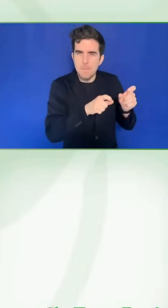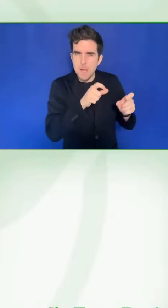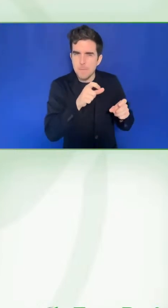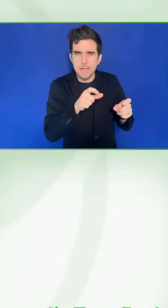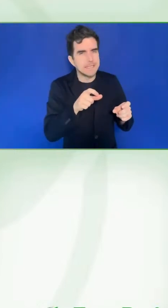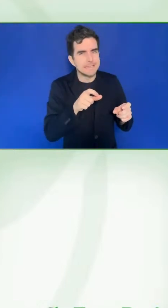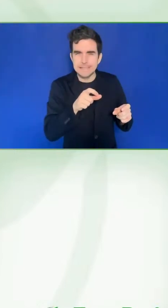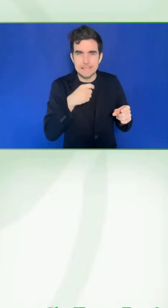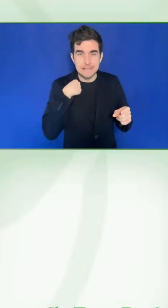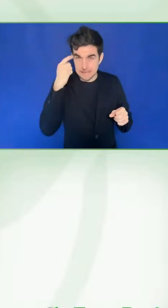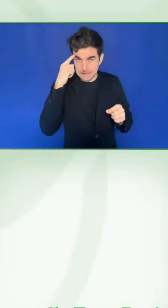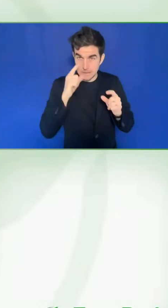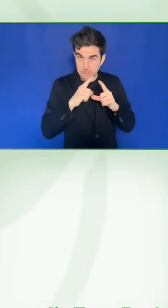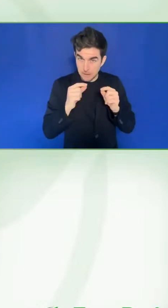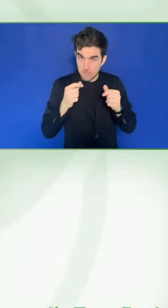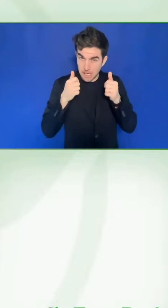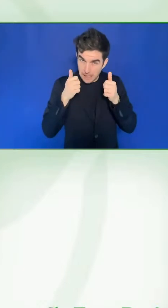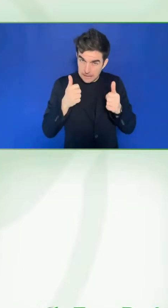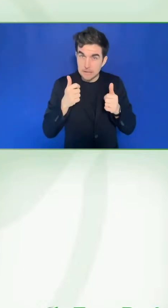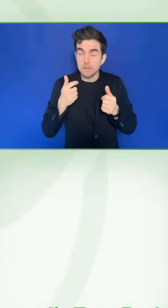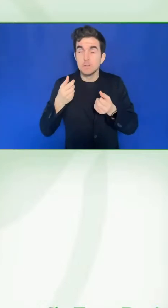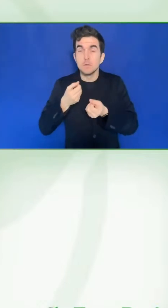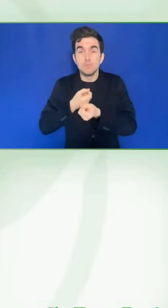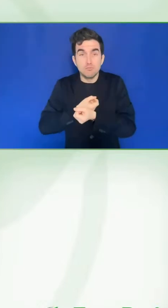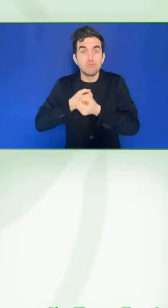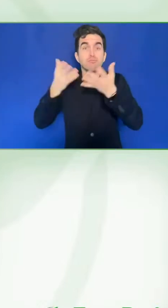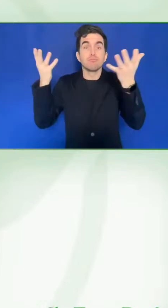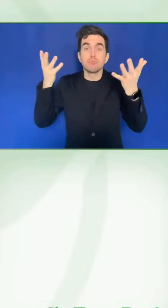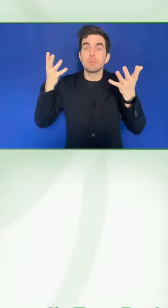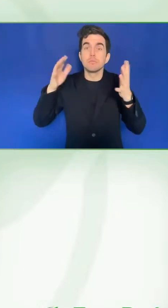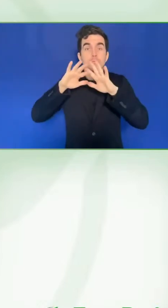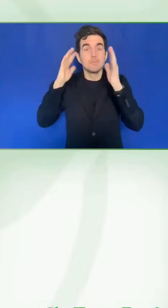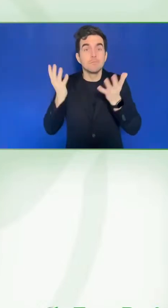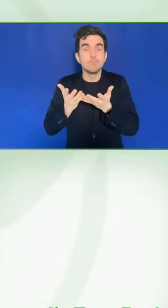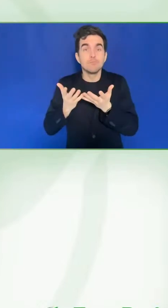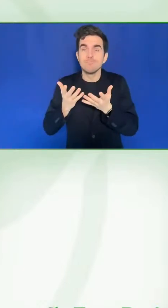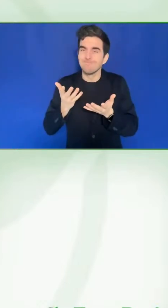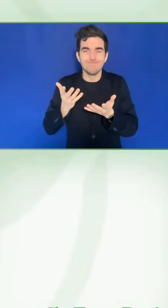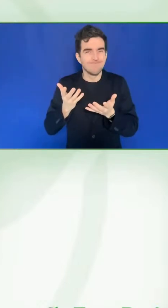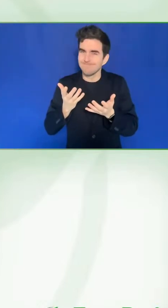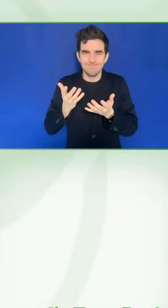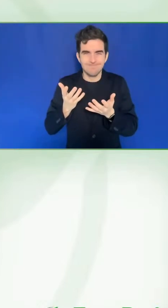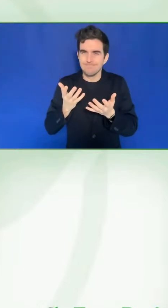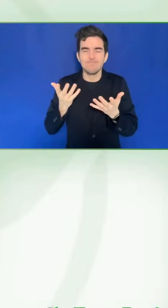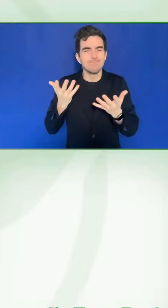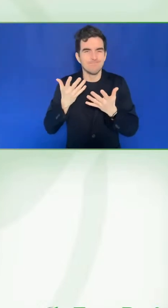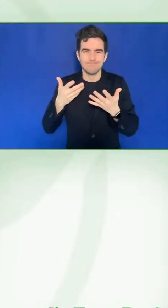I think your point will resonate with the entire audience, is a valid point.